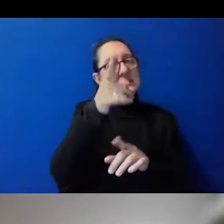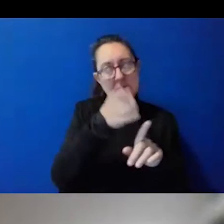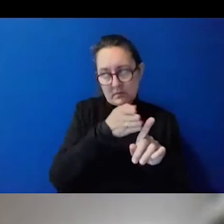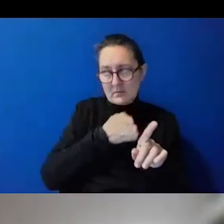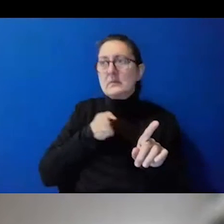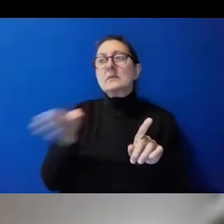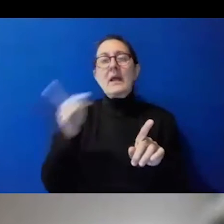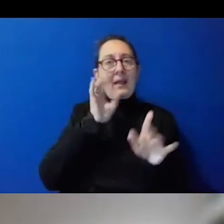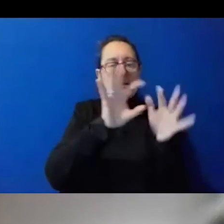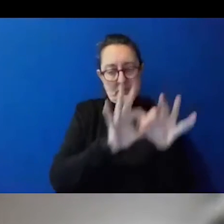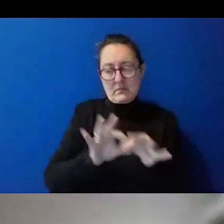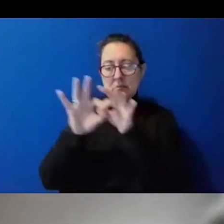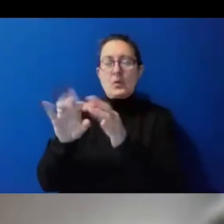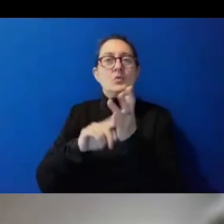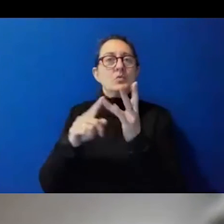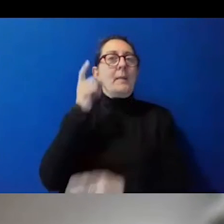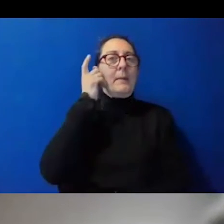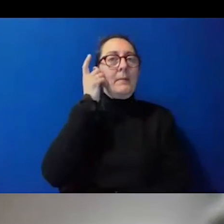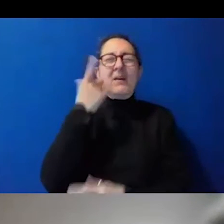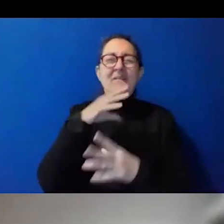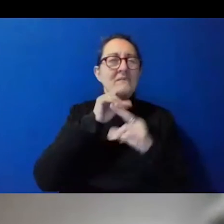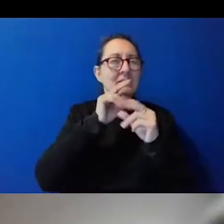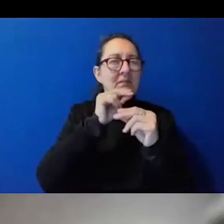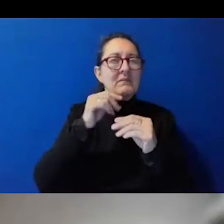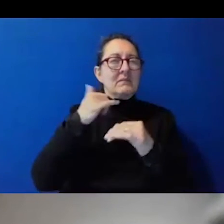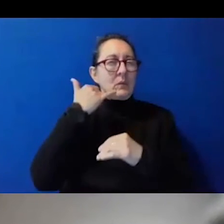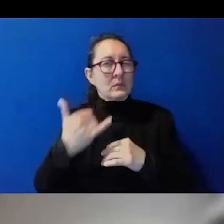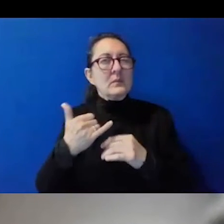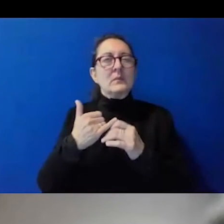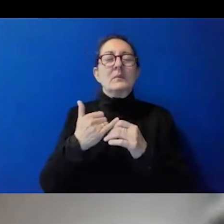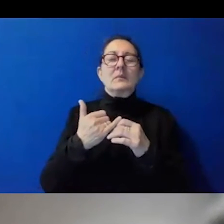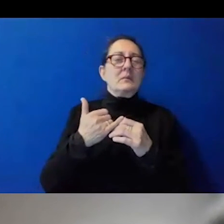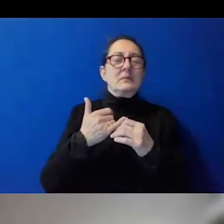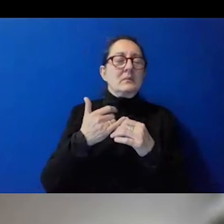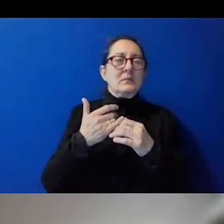discuss them out further that way and uh look to make make that appointment for them as well